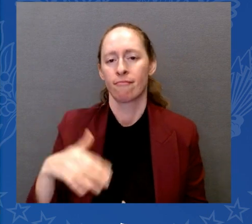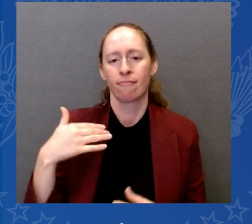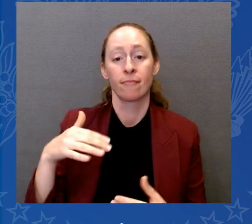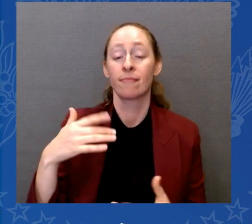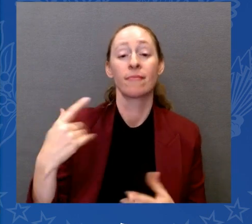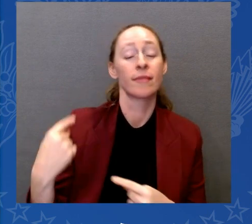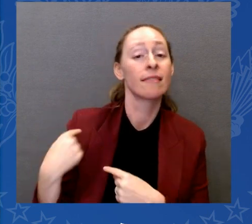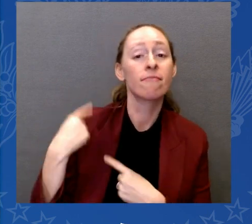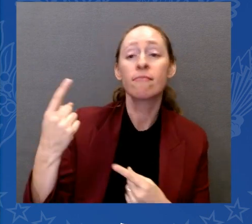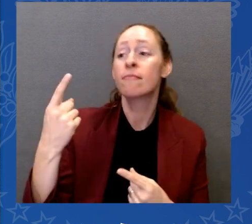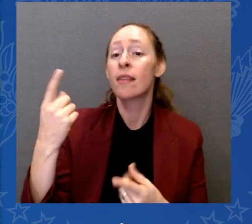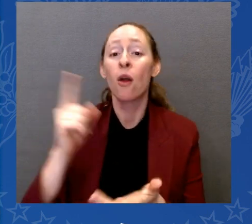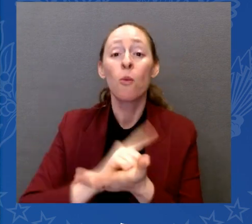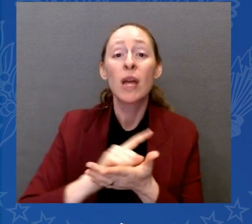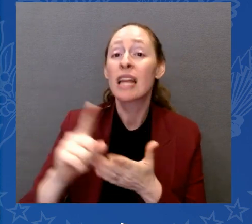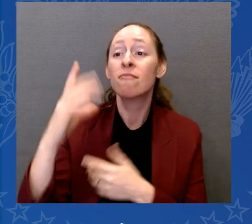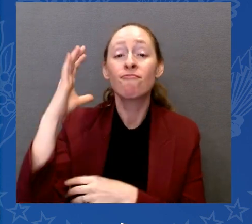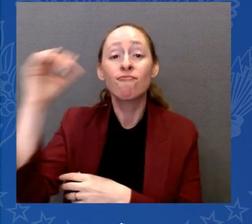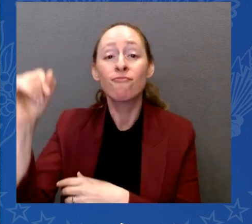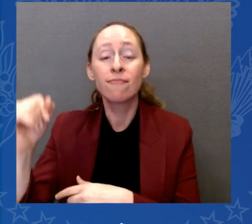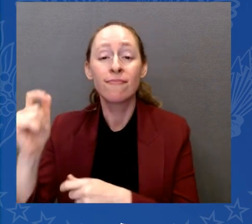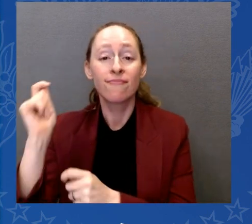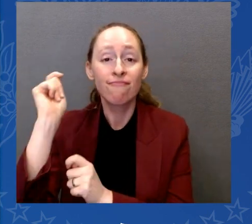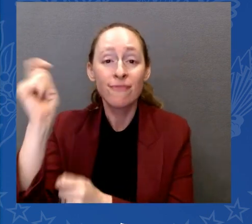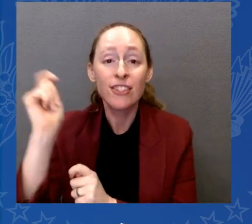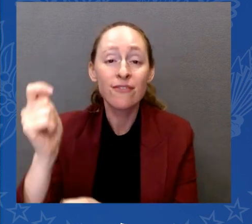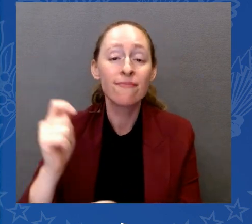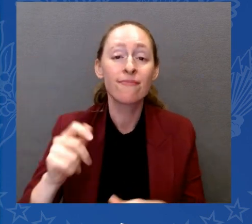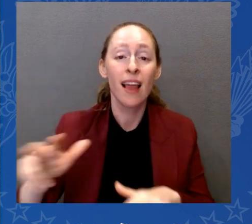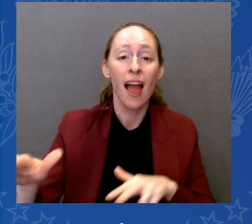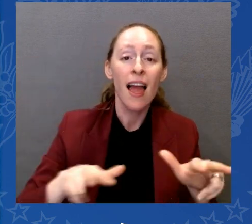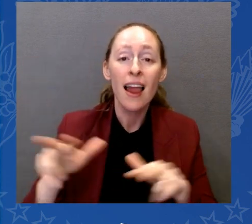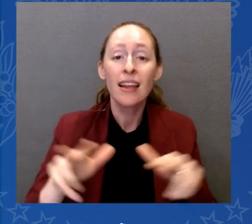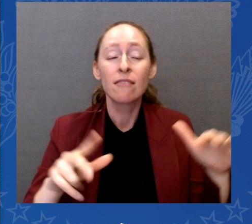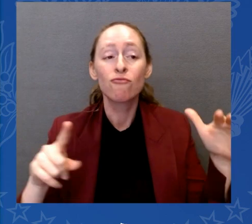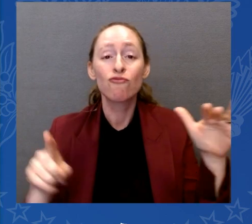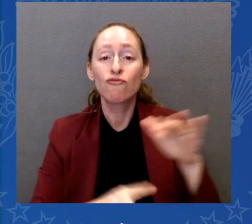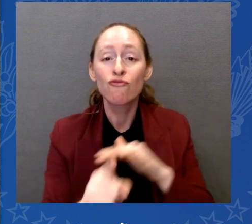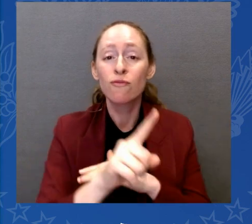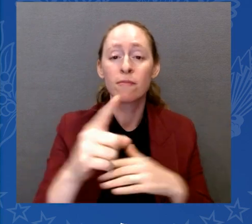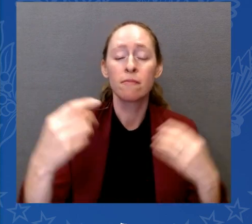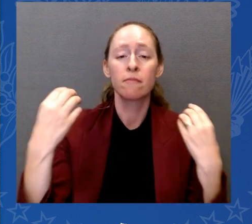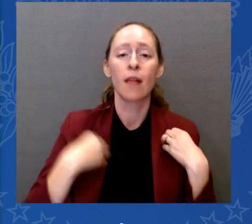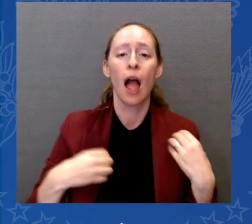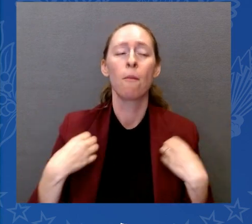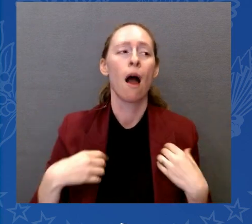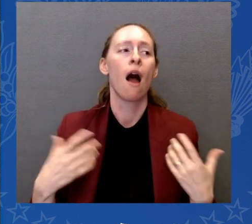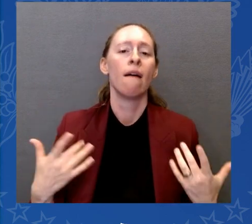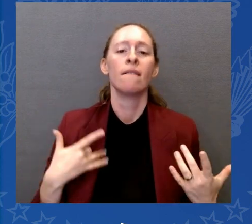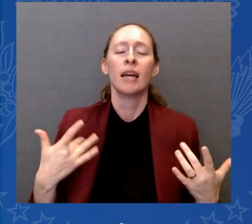It's like nowhere else on earth. And it inspires me every day. These landscapes have been telling us stories